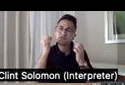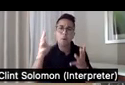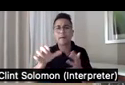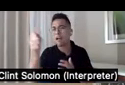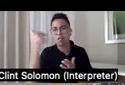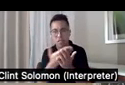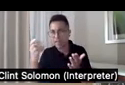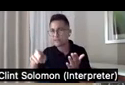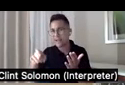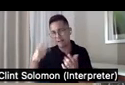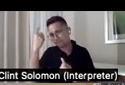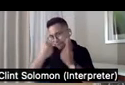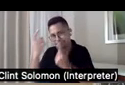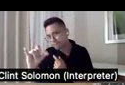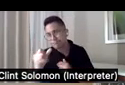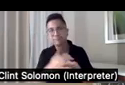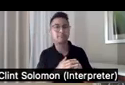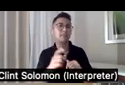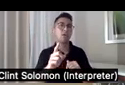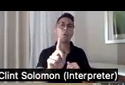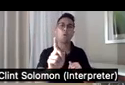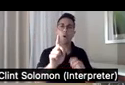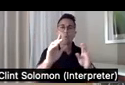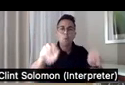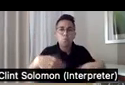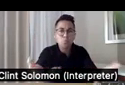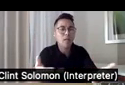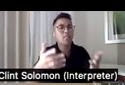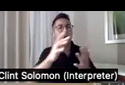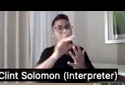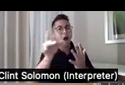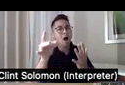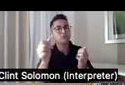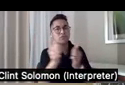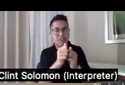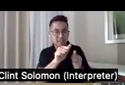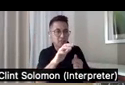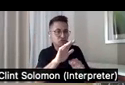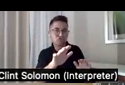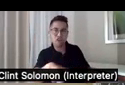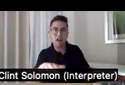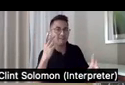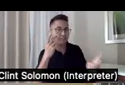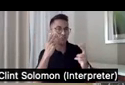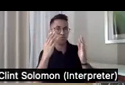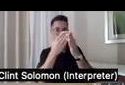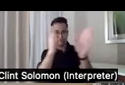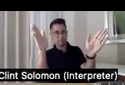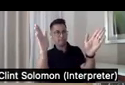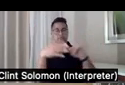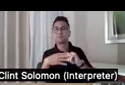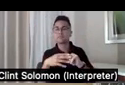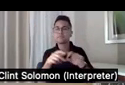like where do we present the option in the child's visual field being consistent with our receptive